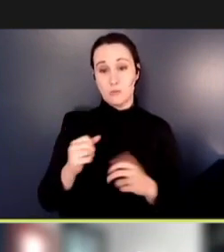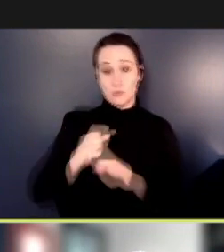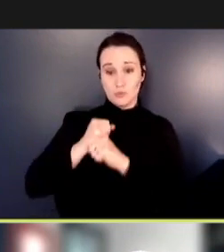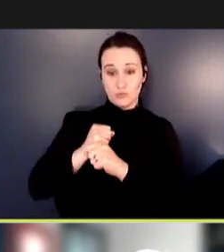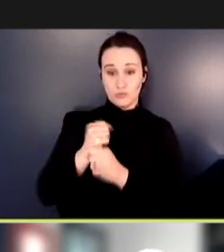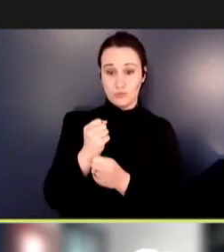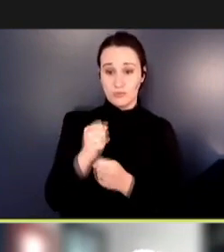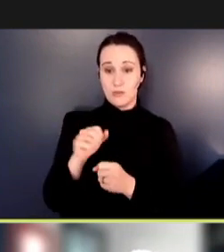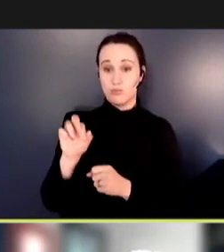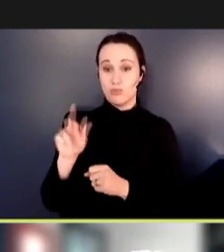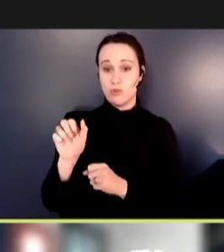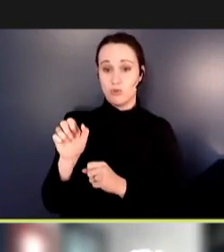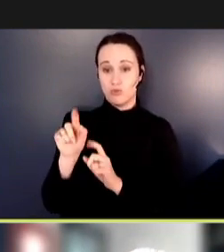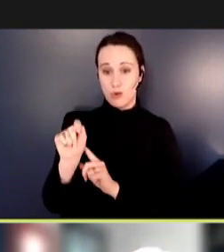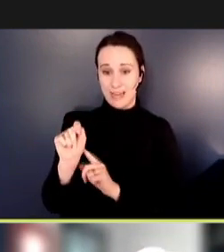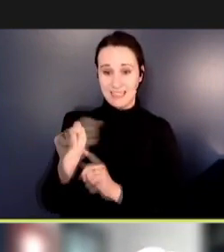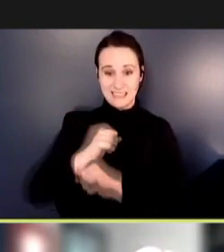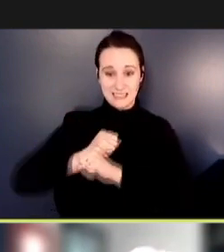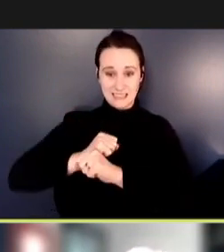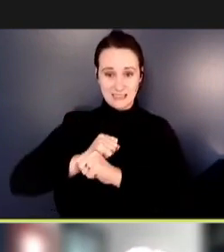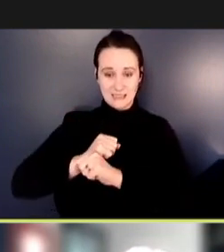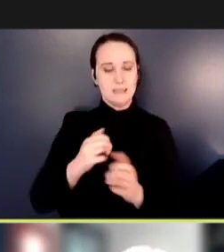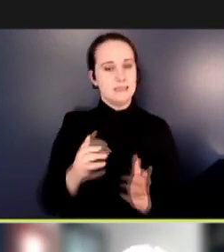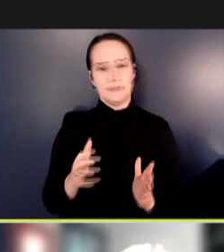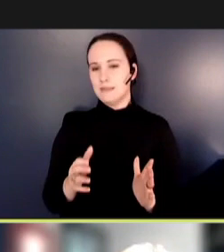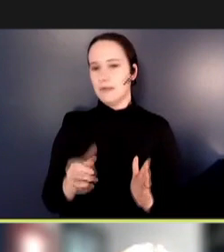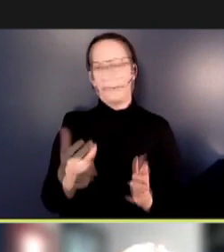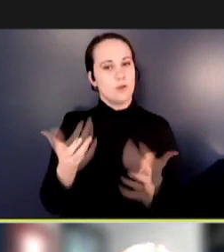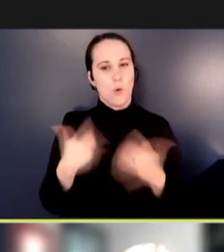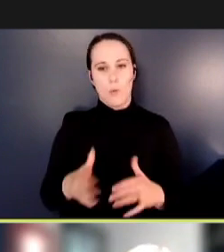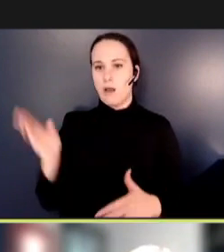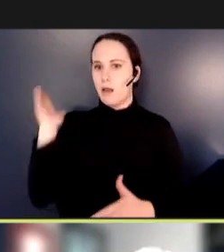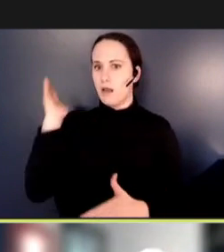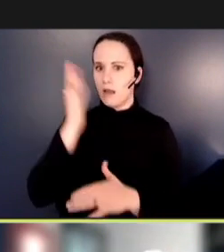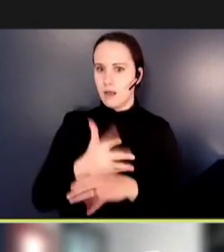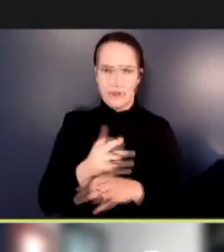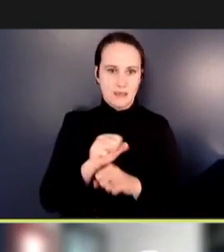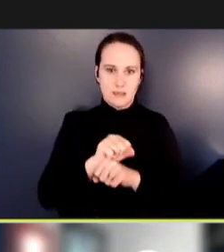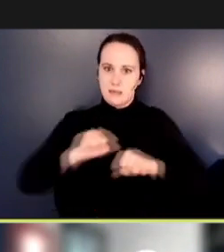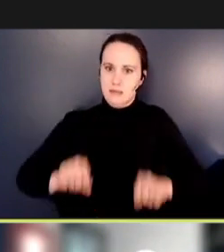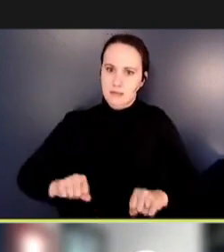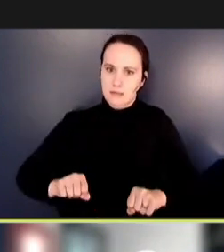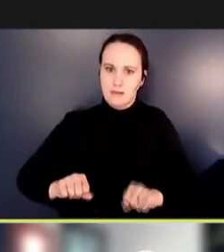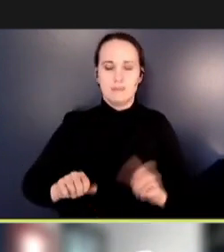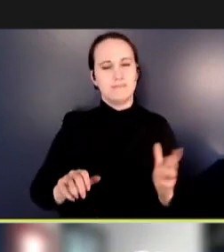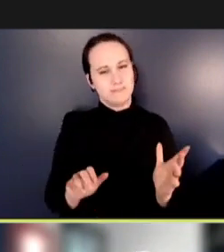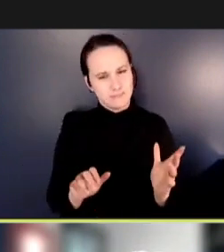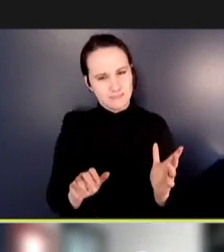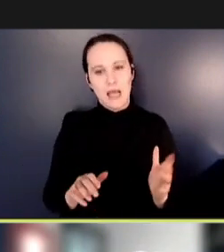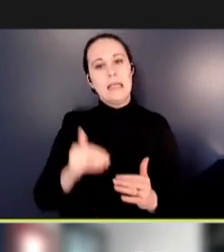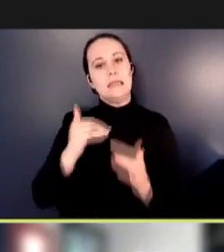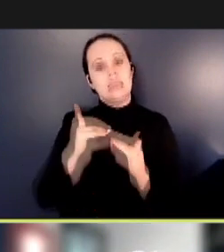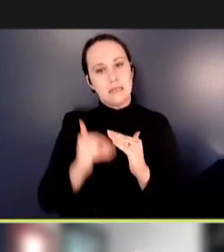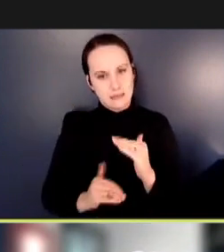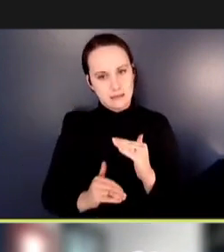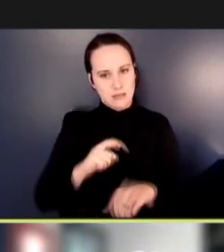it needs to be the least invasive. You want to use the minimal amount of time and minimal force to,